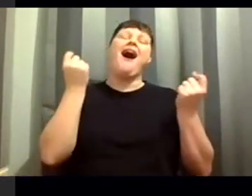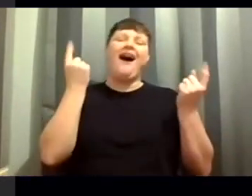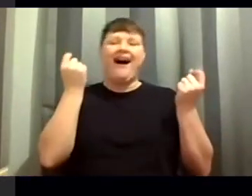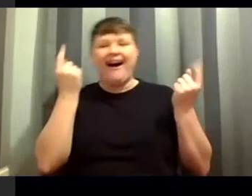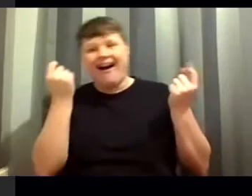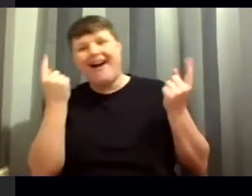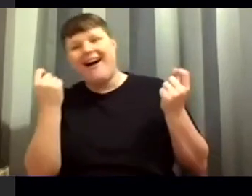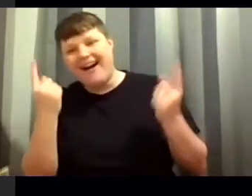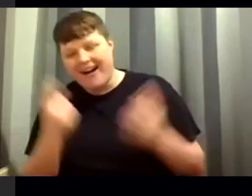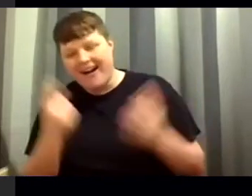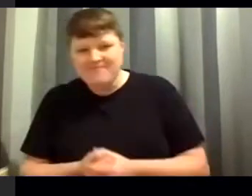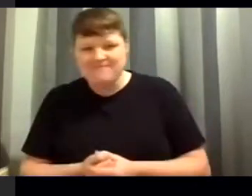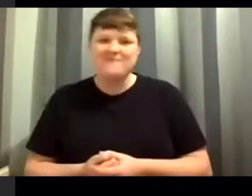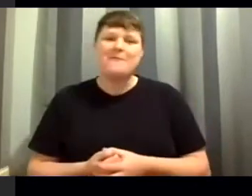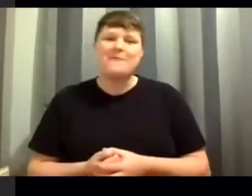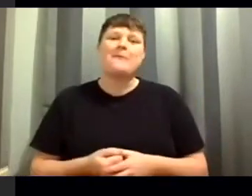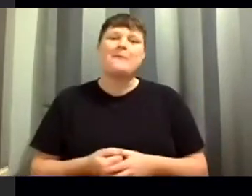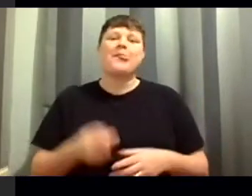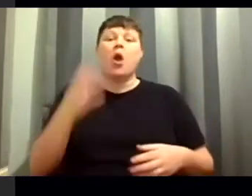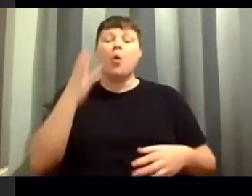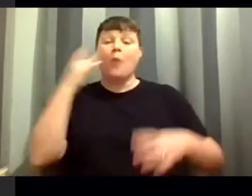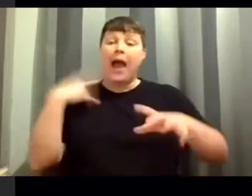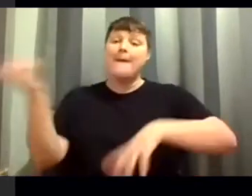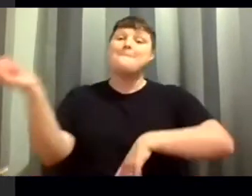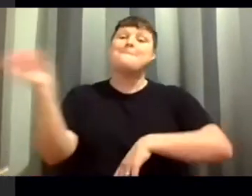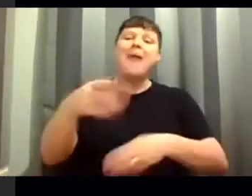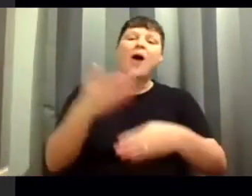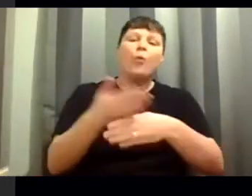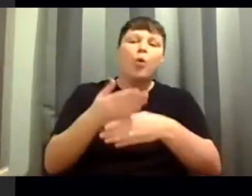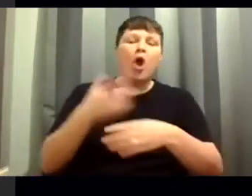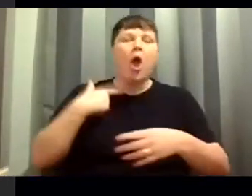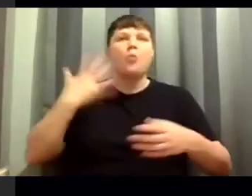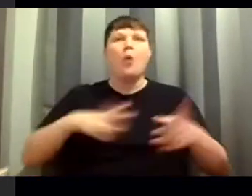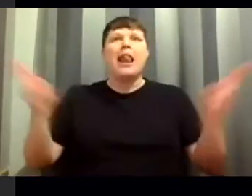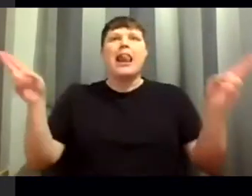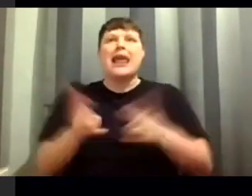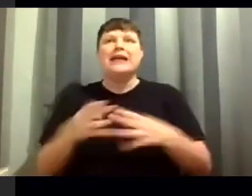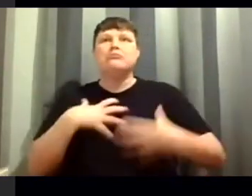when I came back to work it, would be less of a surprise because, you know, disappearing as some